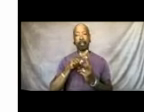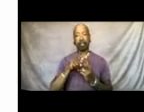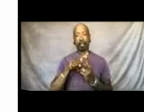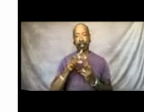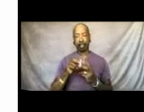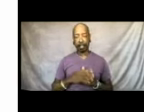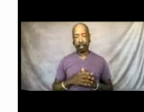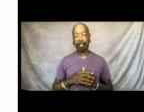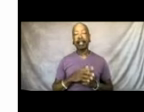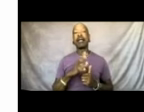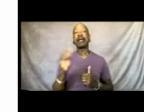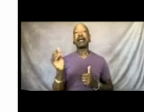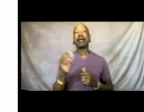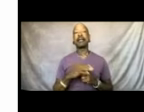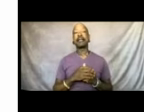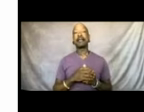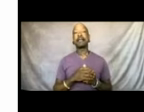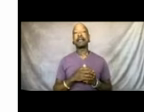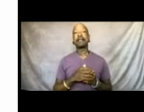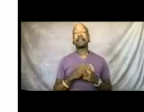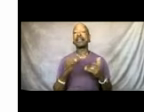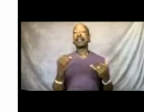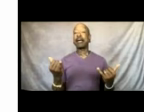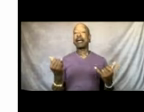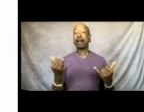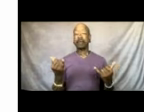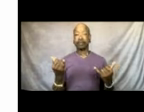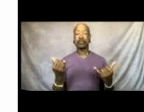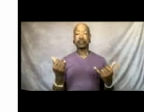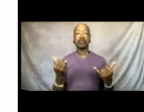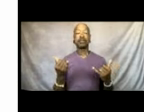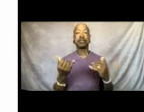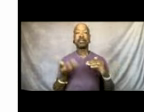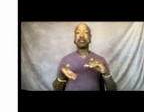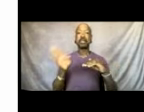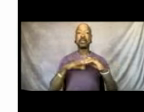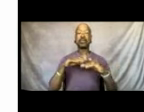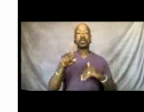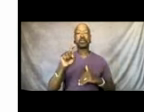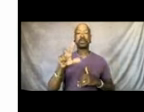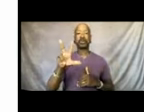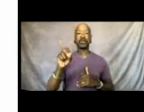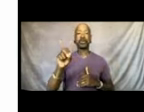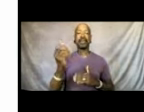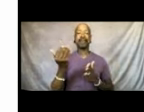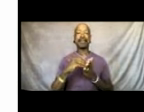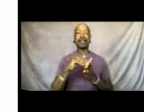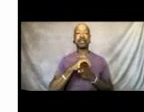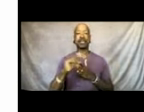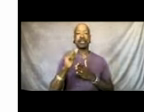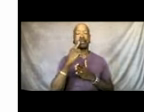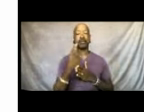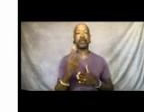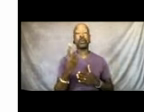asset limit for Medi-Cal was $ 2,000 for a single person. $3